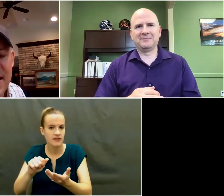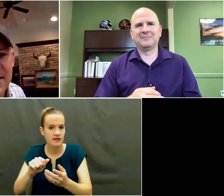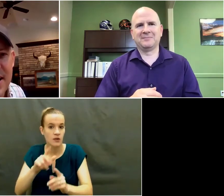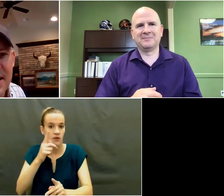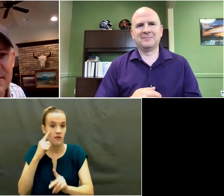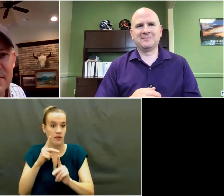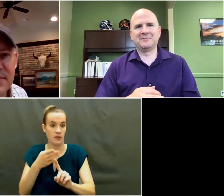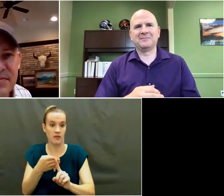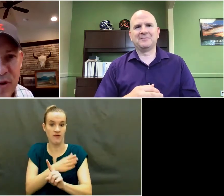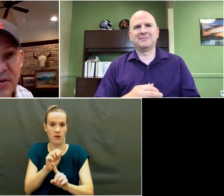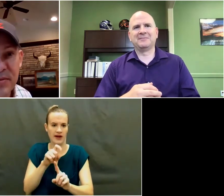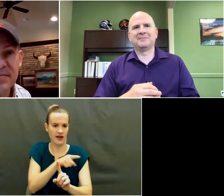the ADA for you?